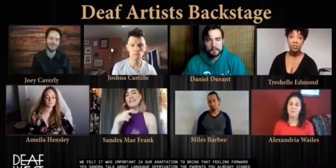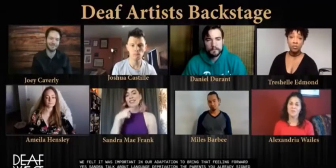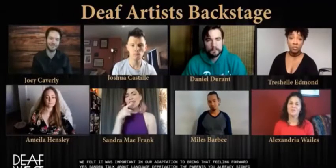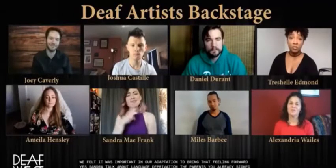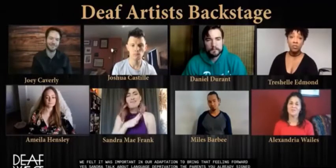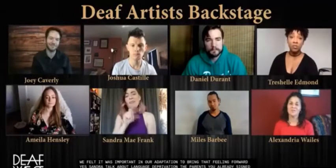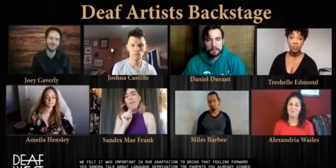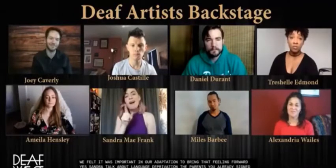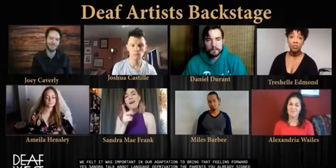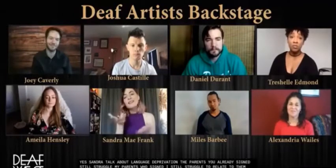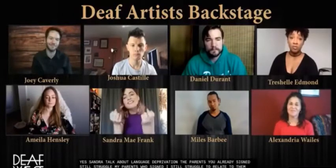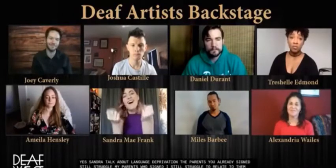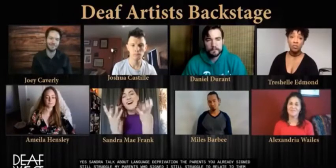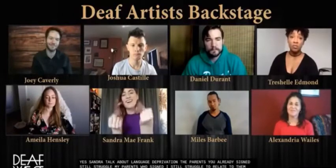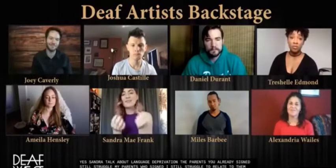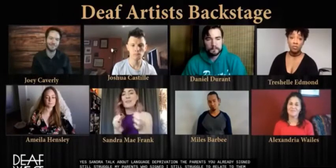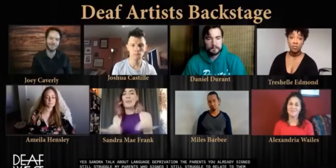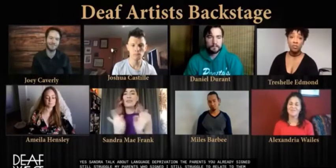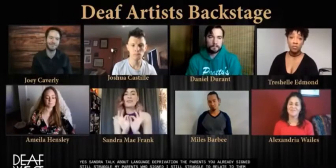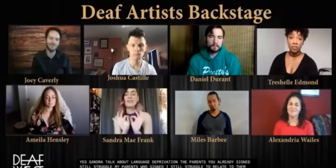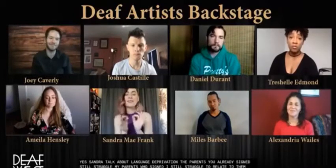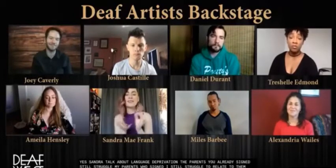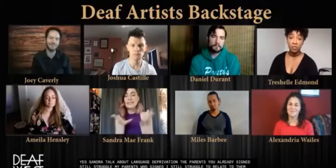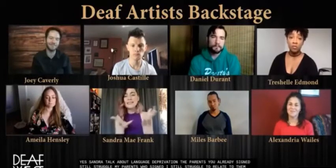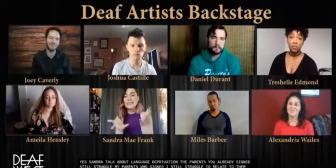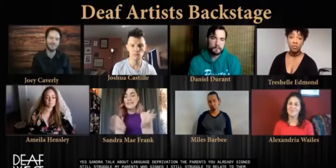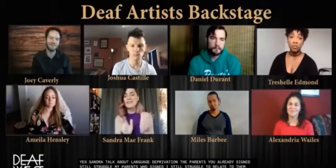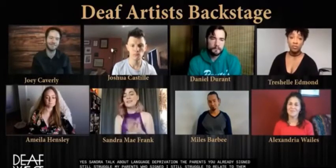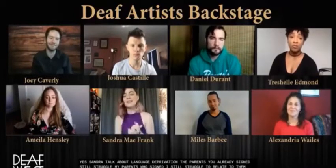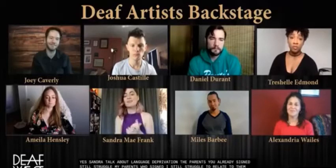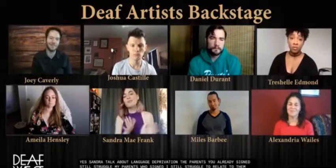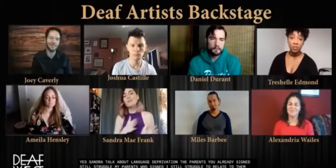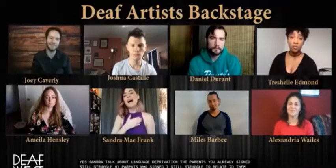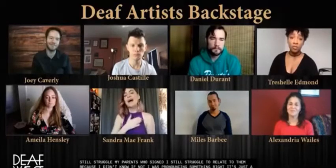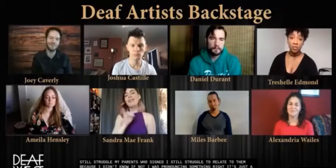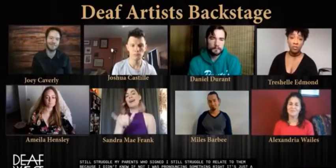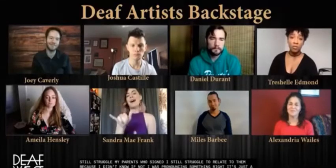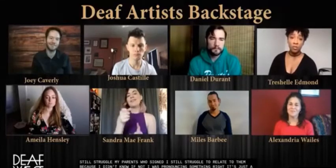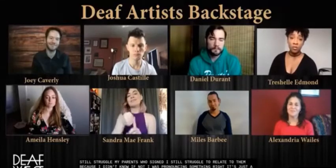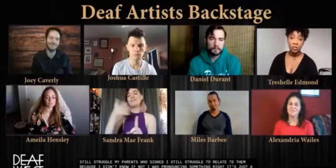Reach out to me and they learn sign language and that was important for me. Sign language is an important part of Deaf community